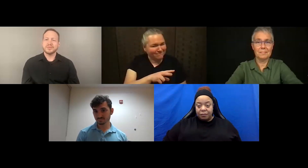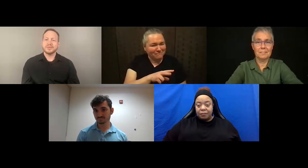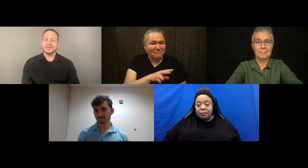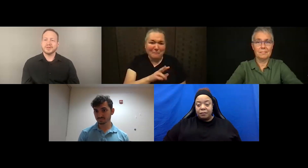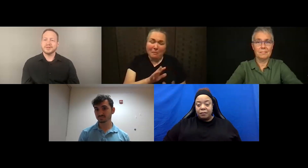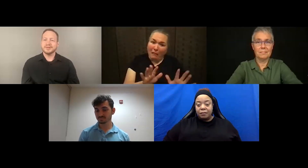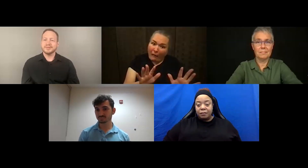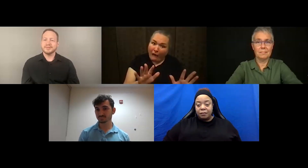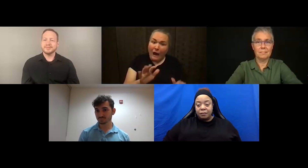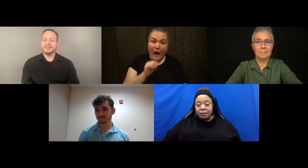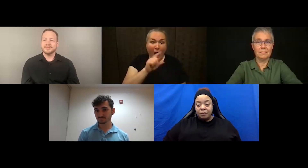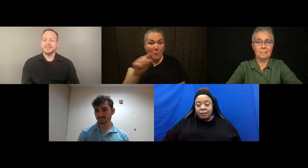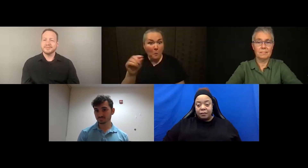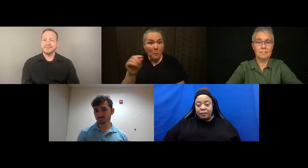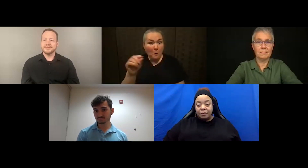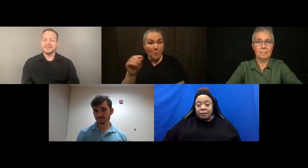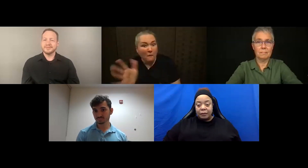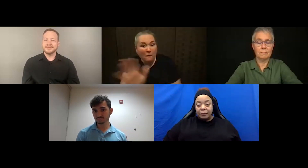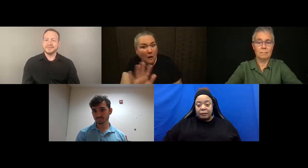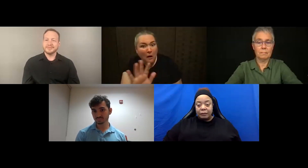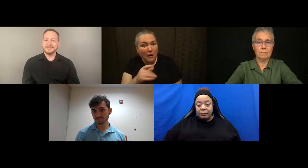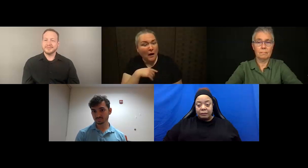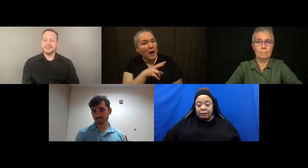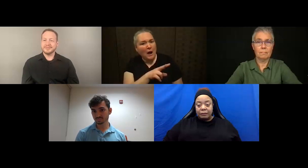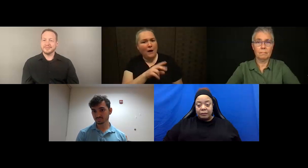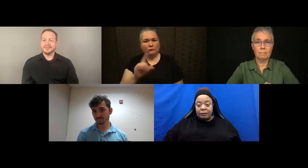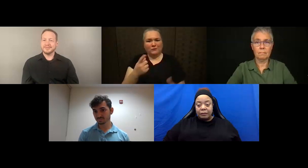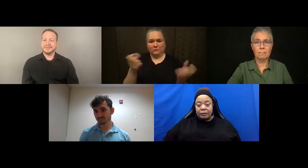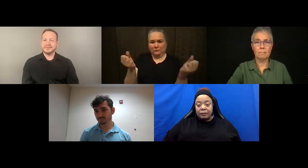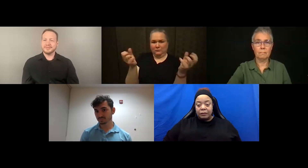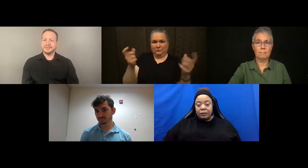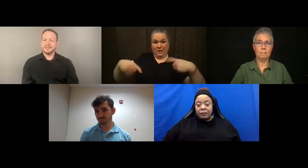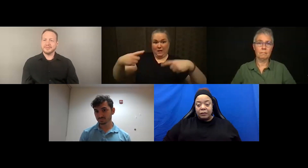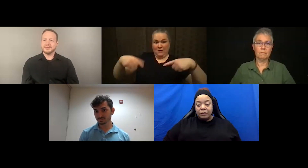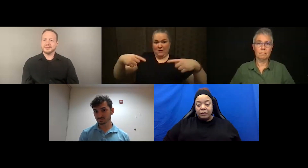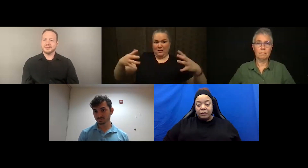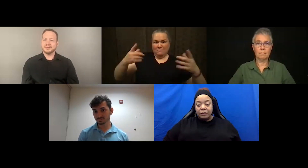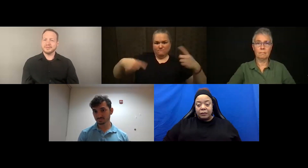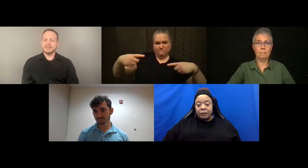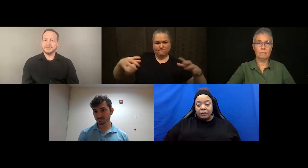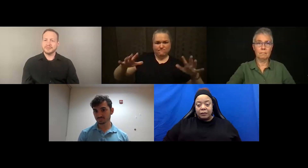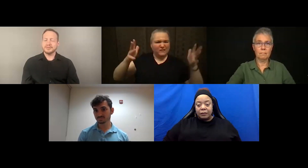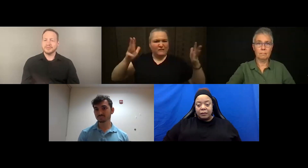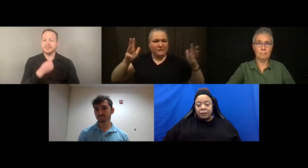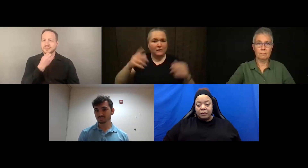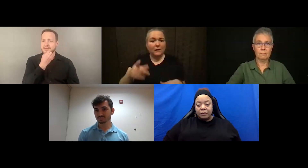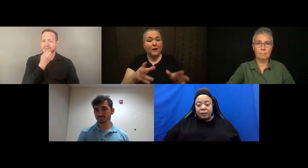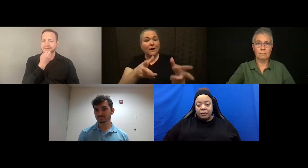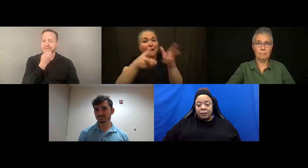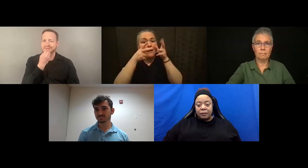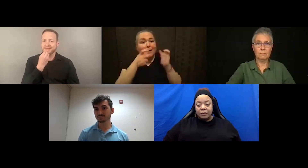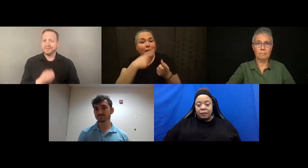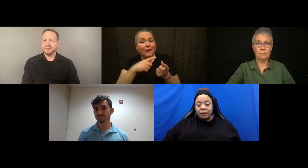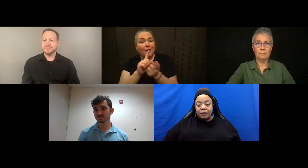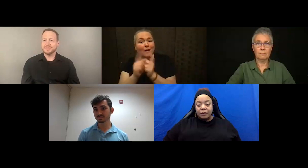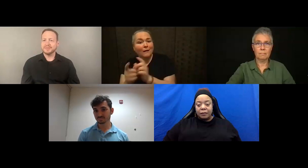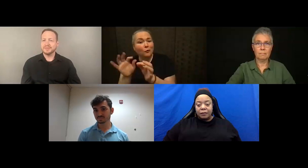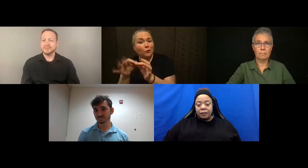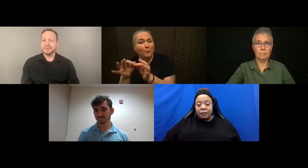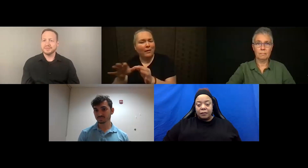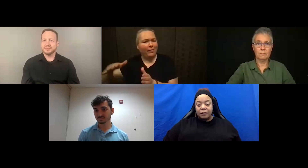gestures all of that. Which is, well, I'm interested. They're using the signs but I haven't seen